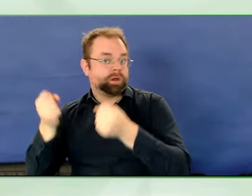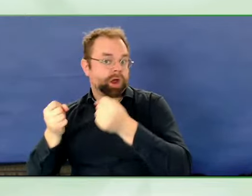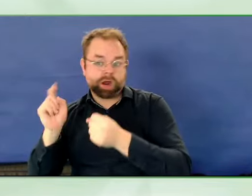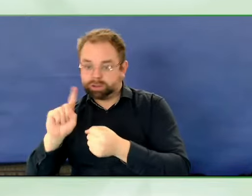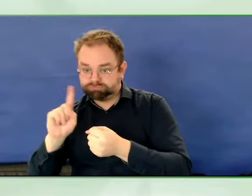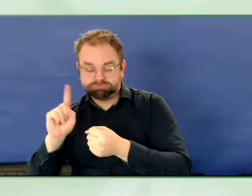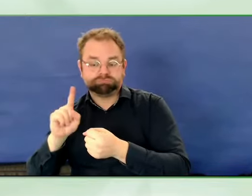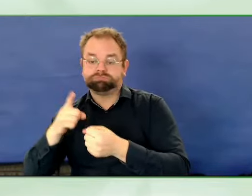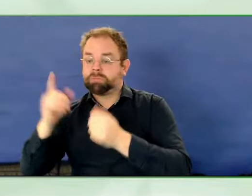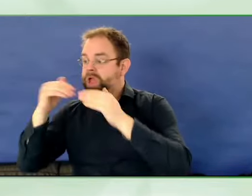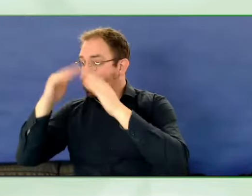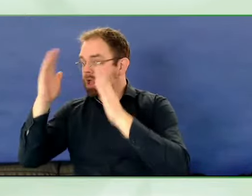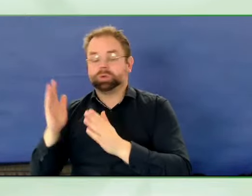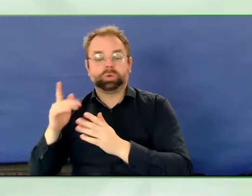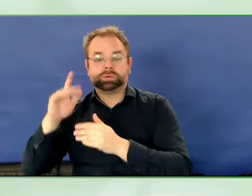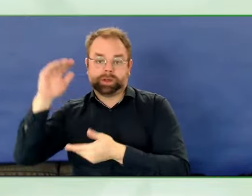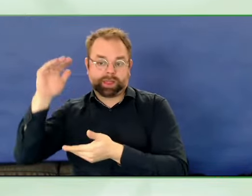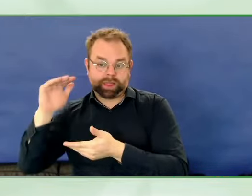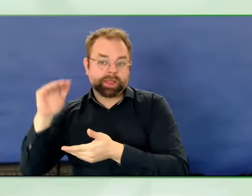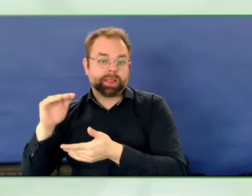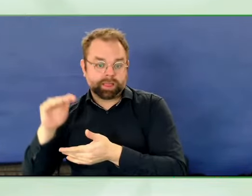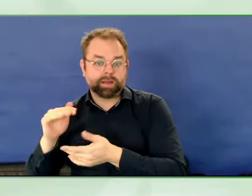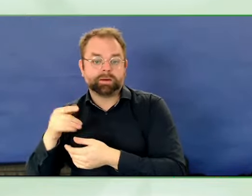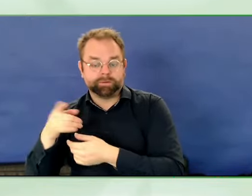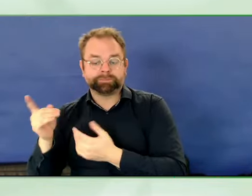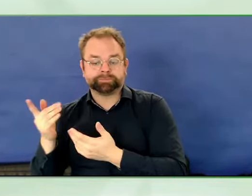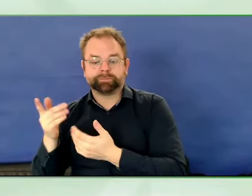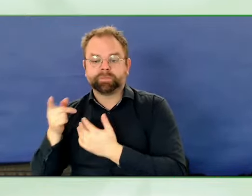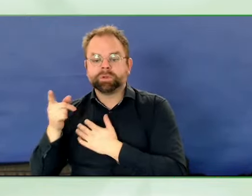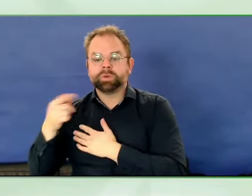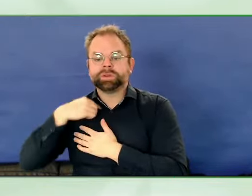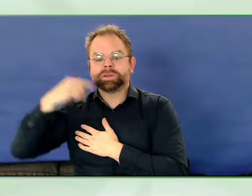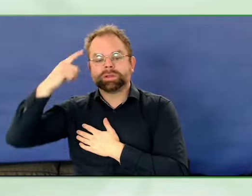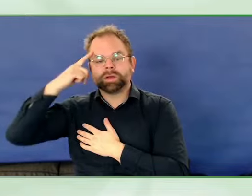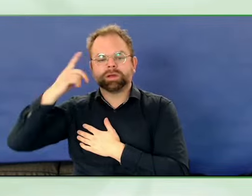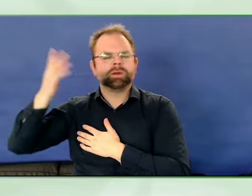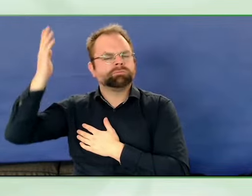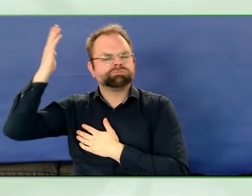if you are still riding the bus when you are 30, you have failed.